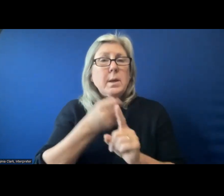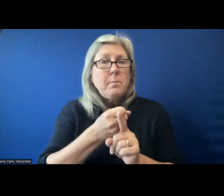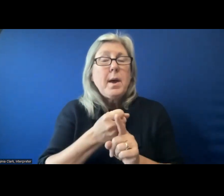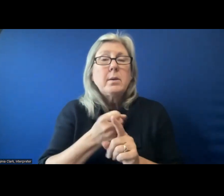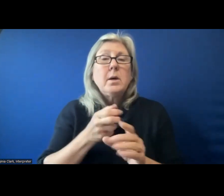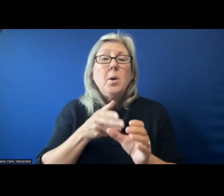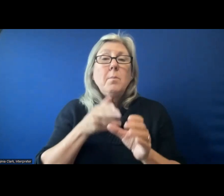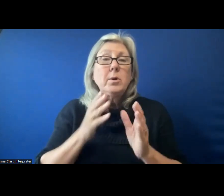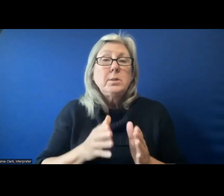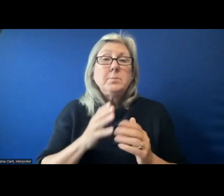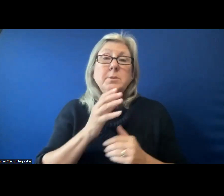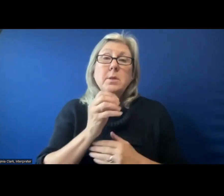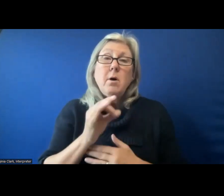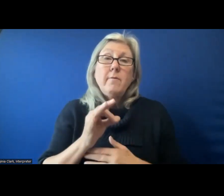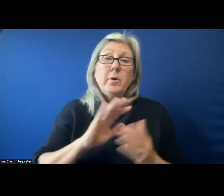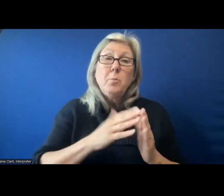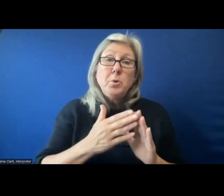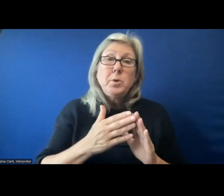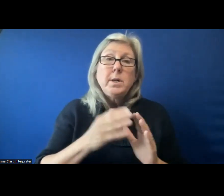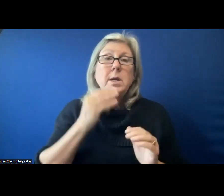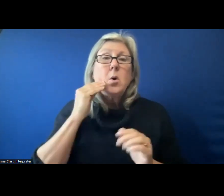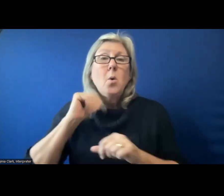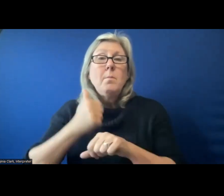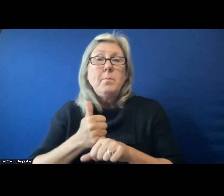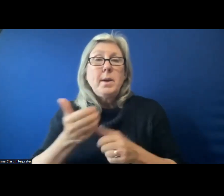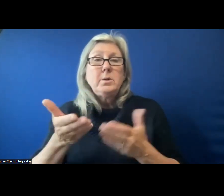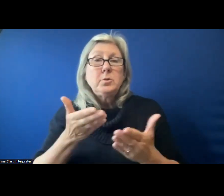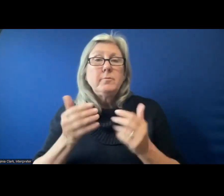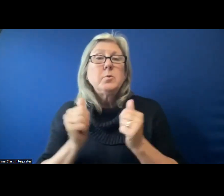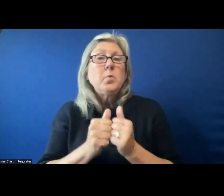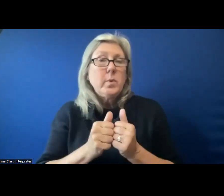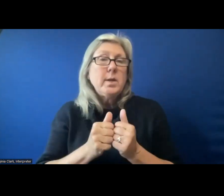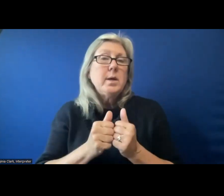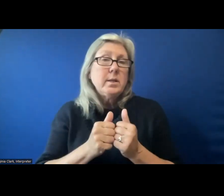services who have intellectual and developmental disabilities.